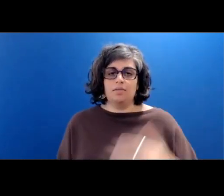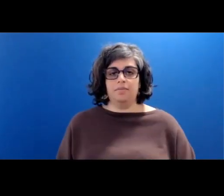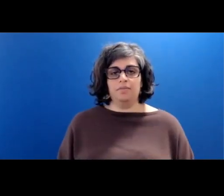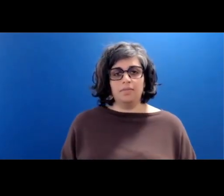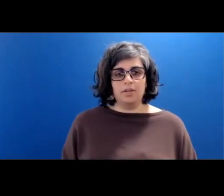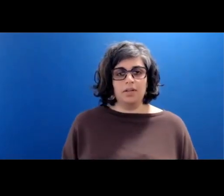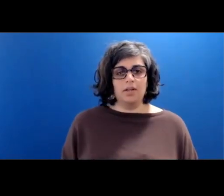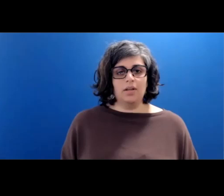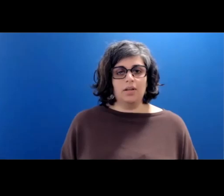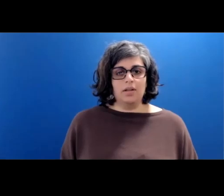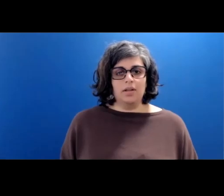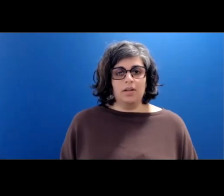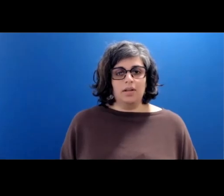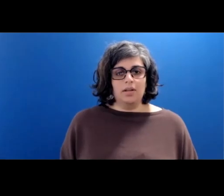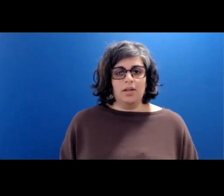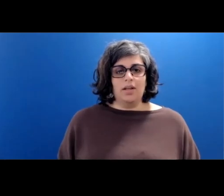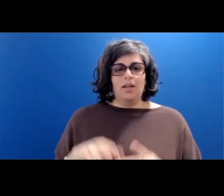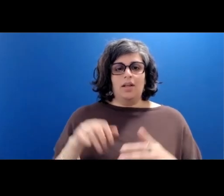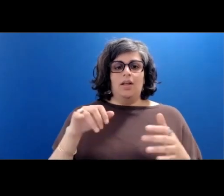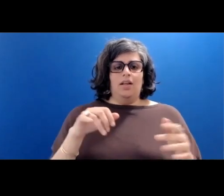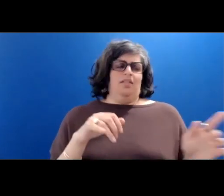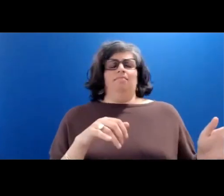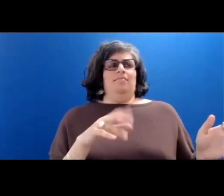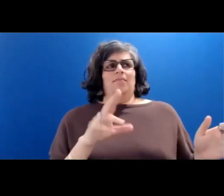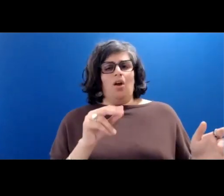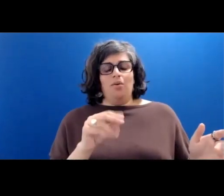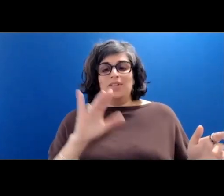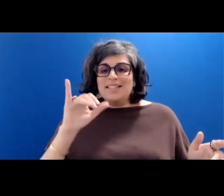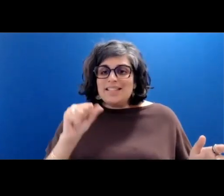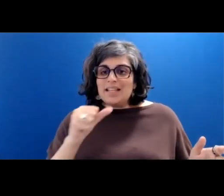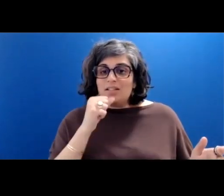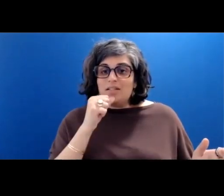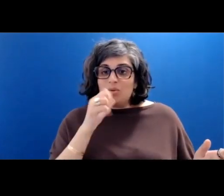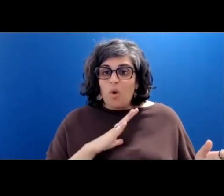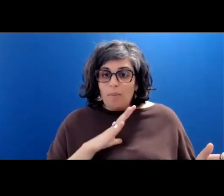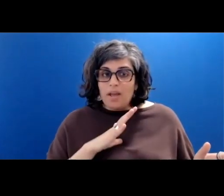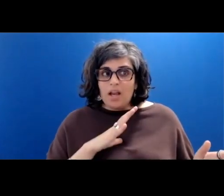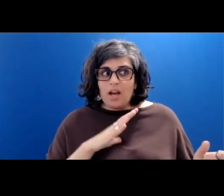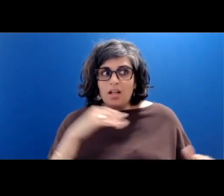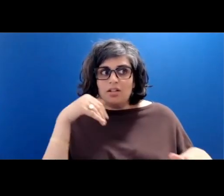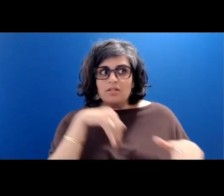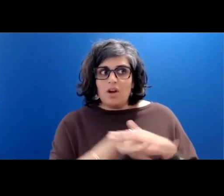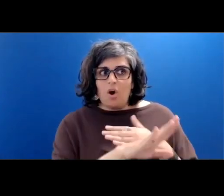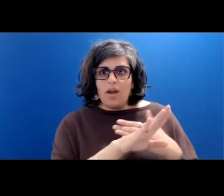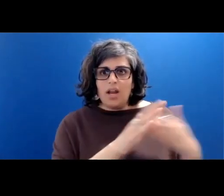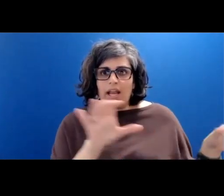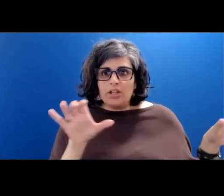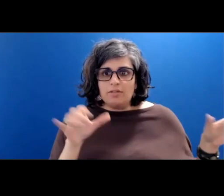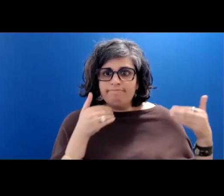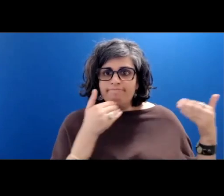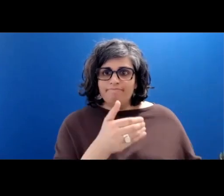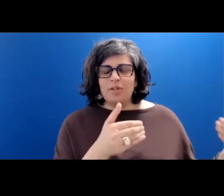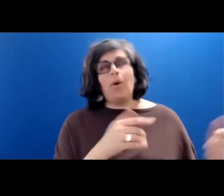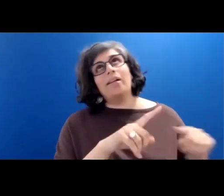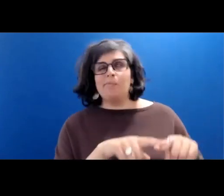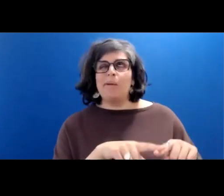and get that boob job, depending on scheduling, I guess. Now, the informed consent model says,